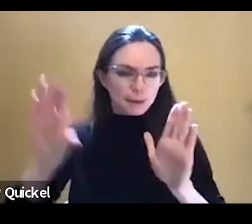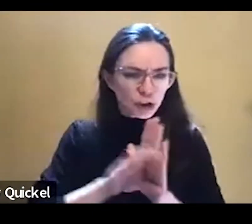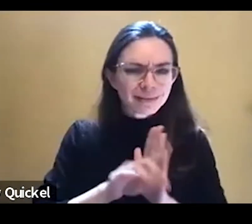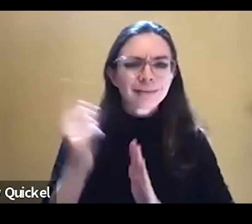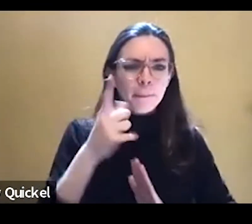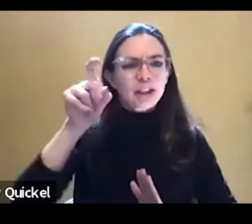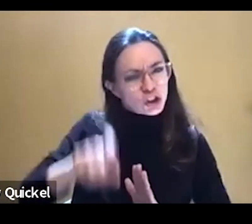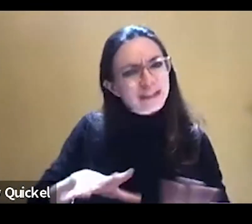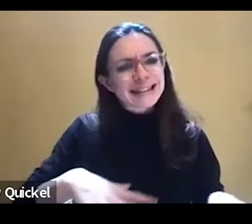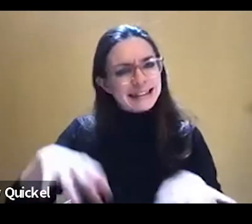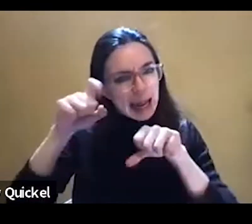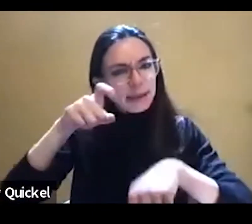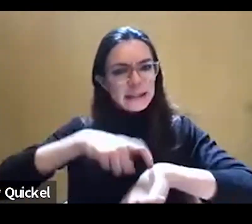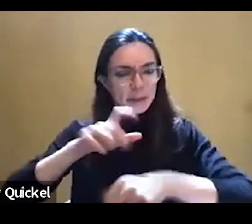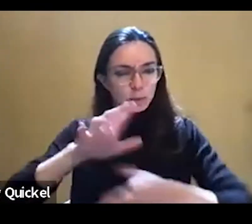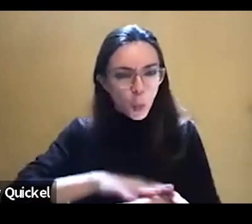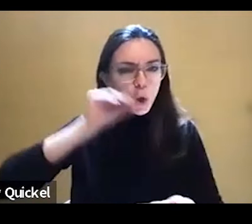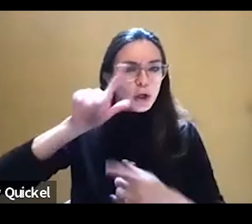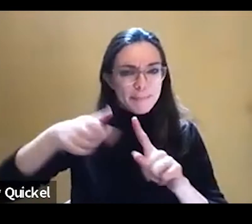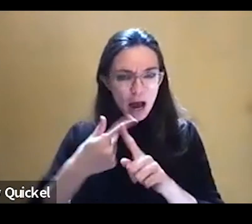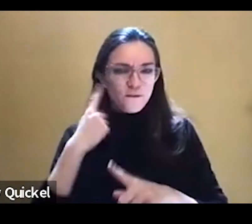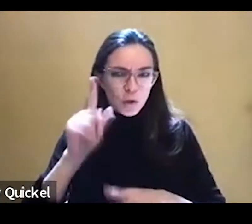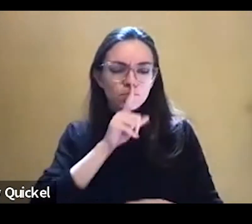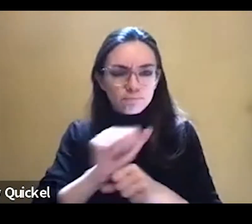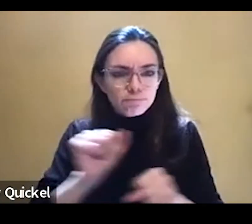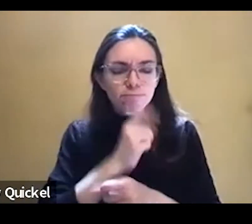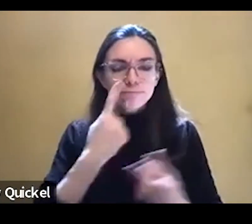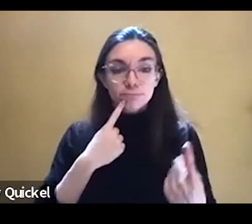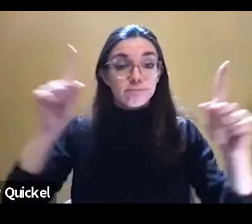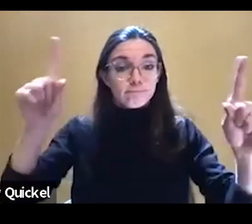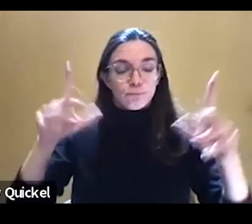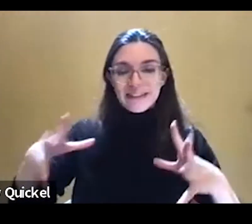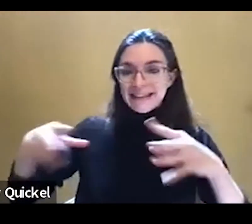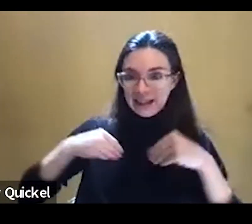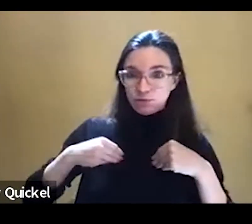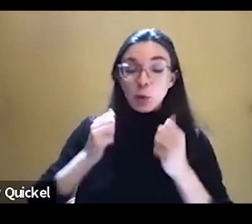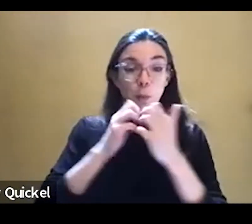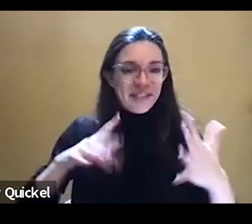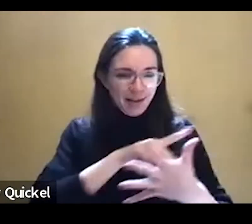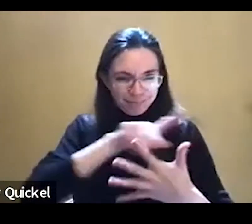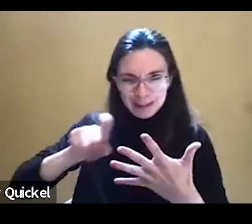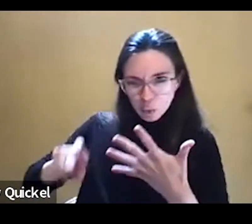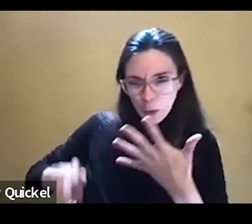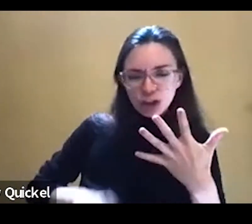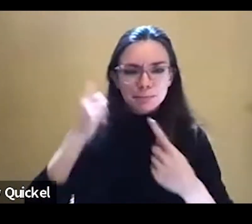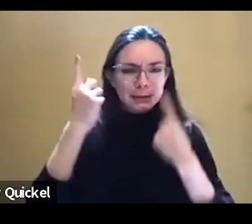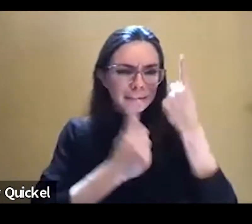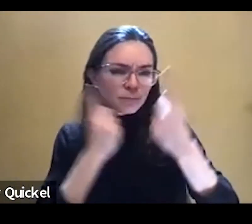learn about in order for it to be truly received? Without these questions being considered and addressed, am I actually being afforded the